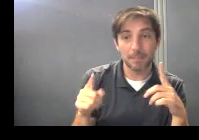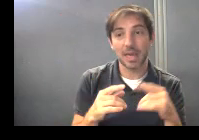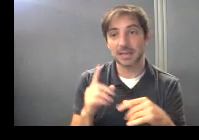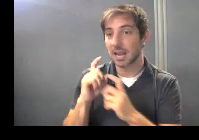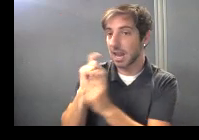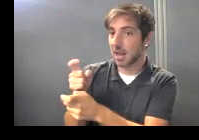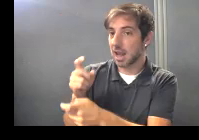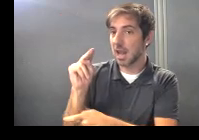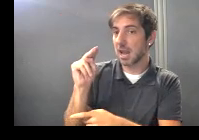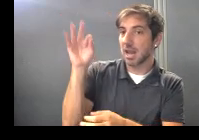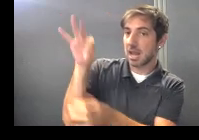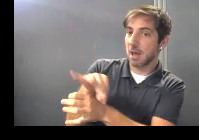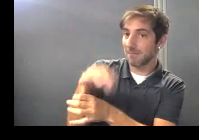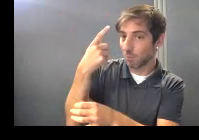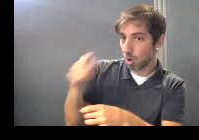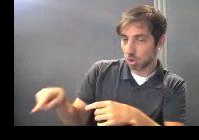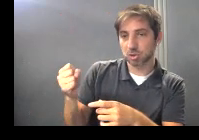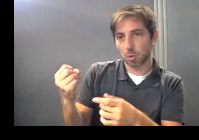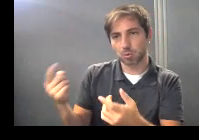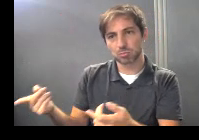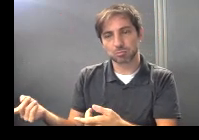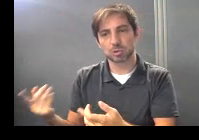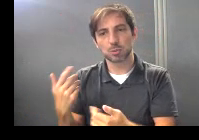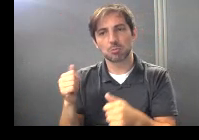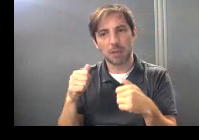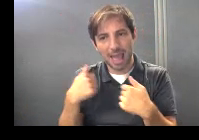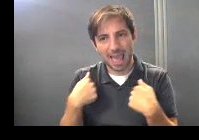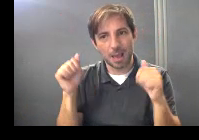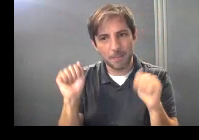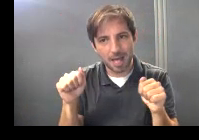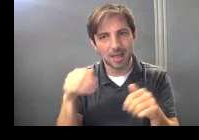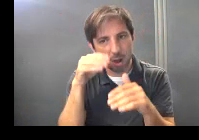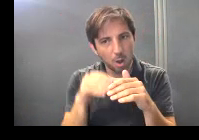AND ACCOMMODATED. ANOTHER THING TOO TO THINK ABILITY, MAKING